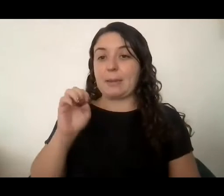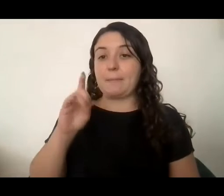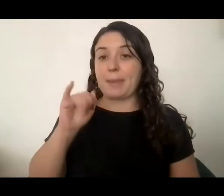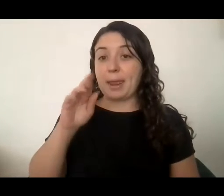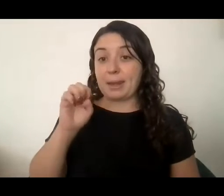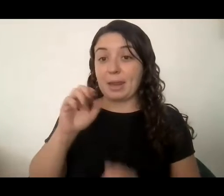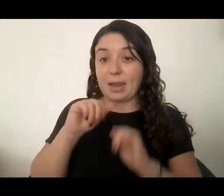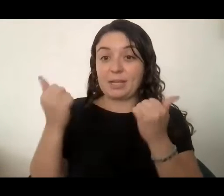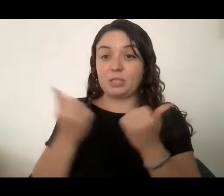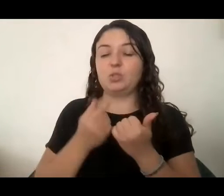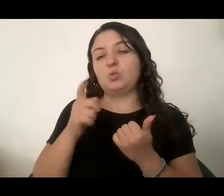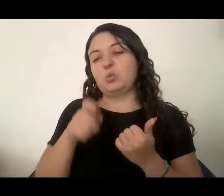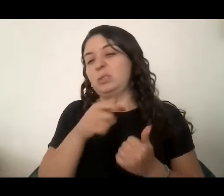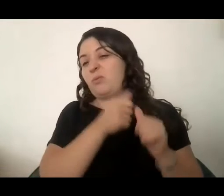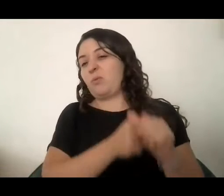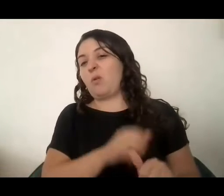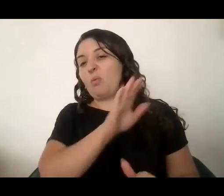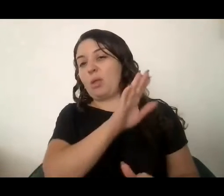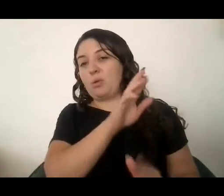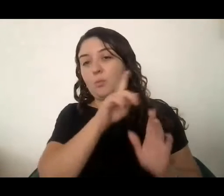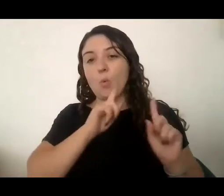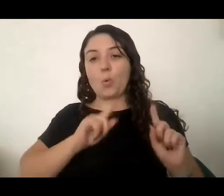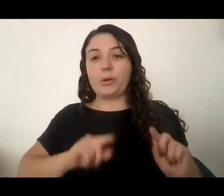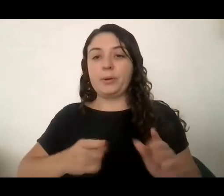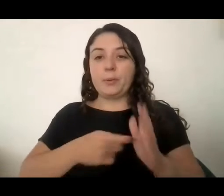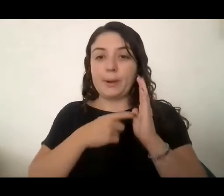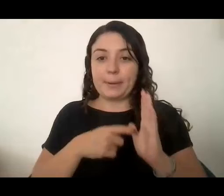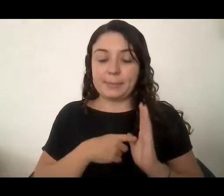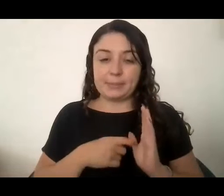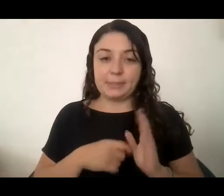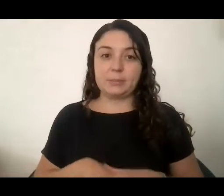would just need to follow whatever their reporting requirements are. I am afraid we can't tackle